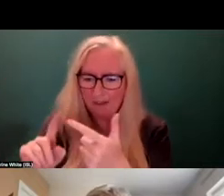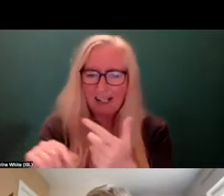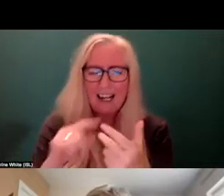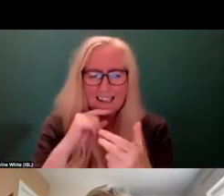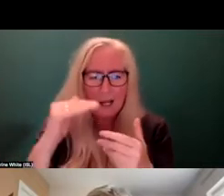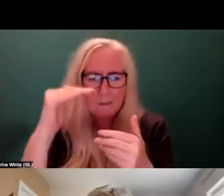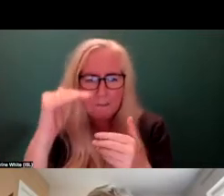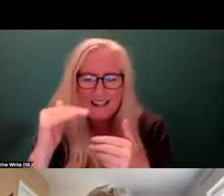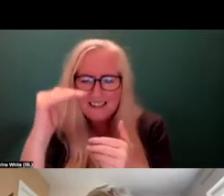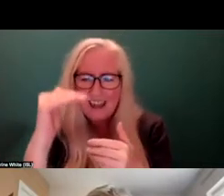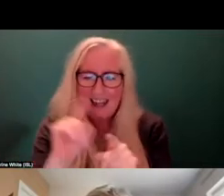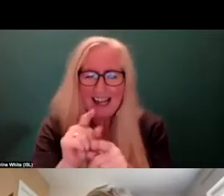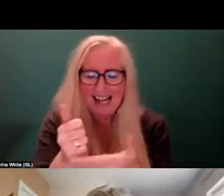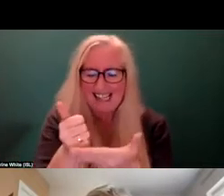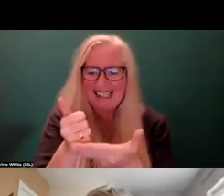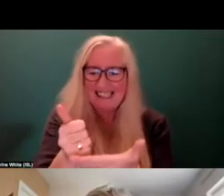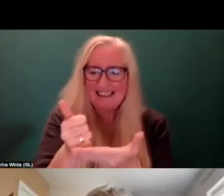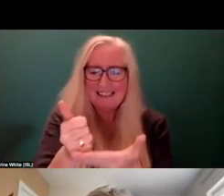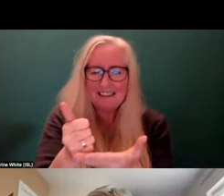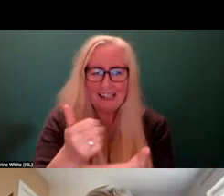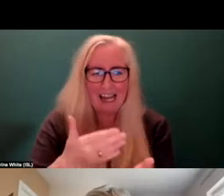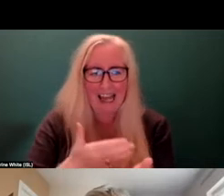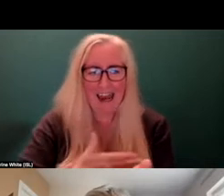and I suppose those areas in the middle, which is around sort of assisted living,